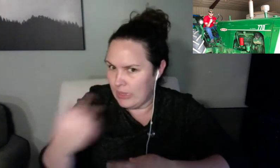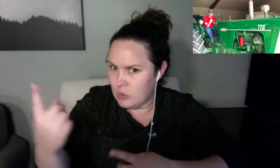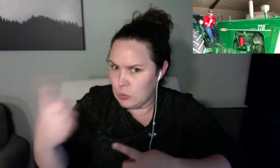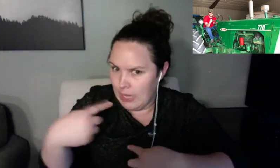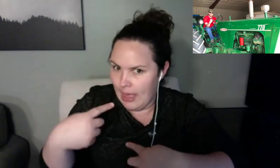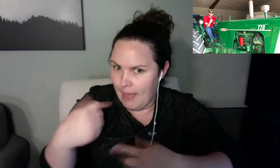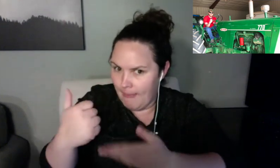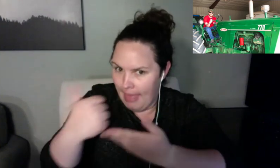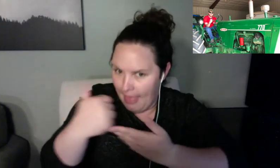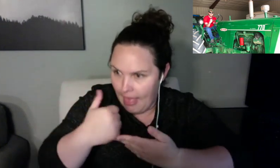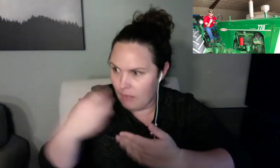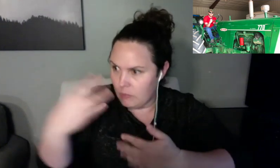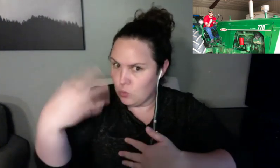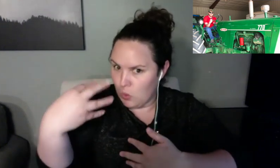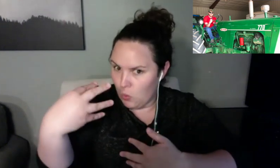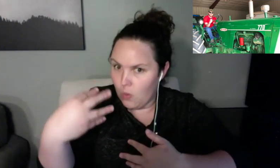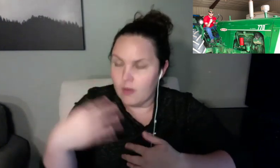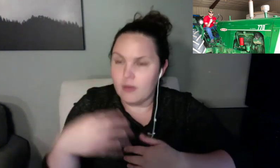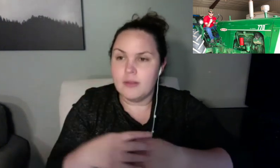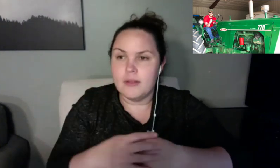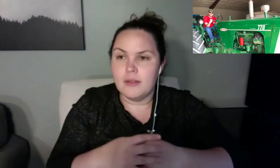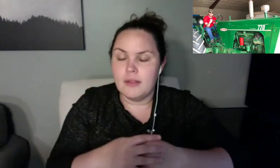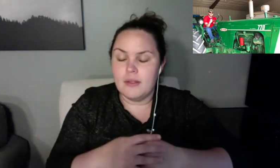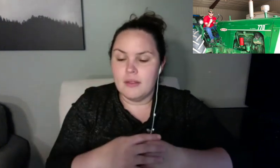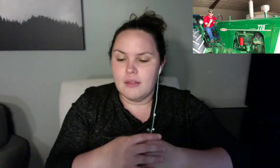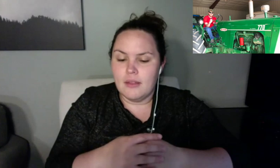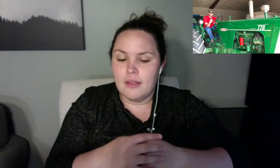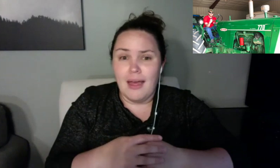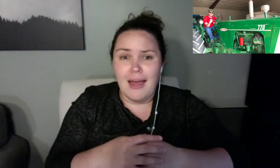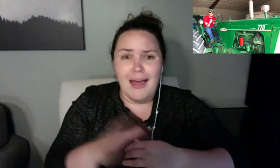But I told them, I said, you know, I don't